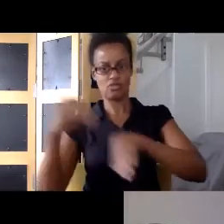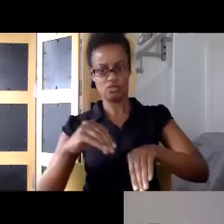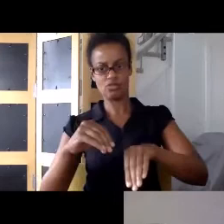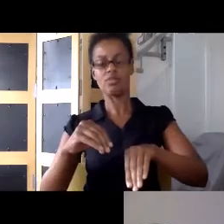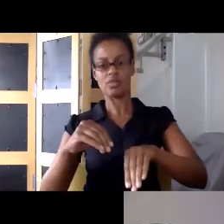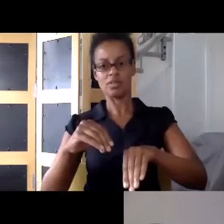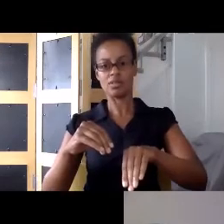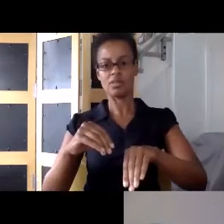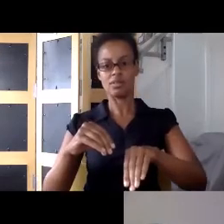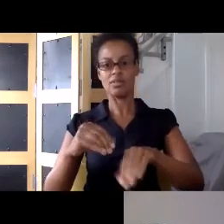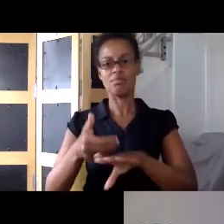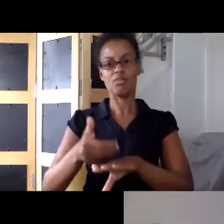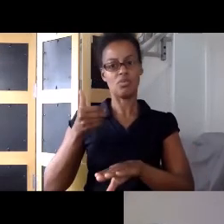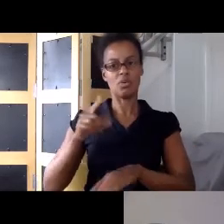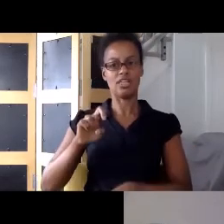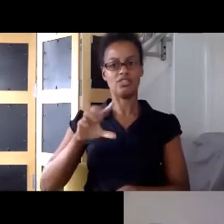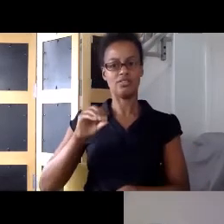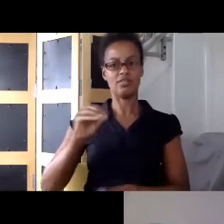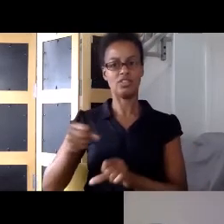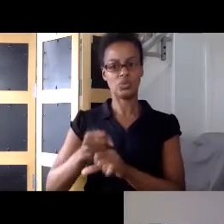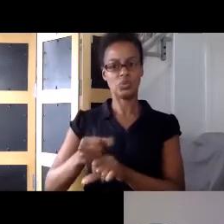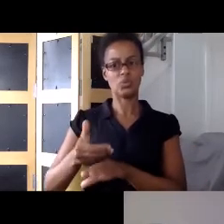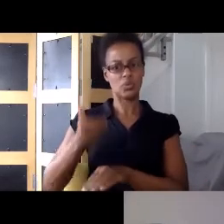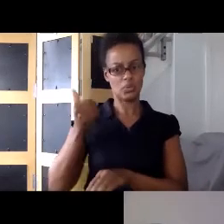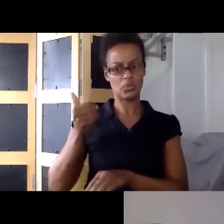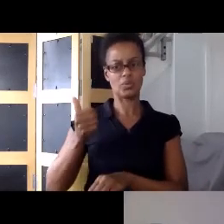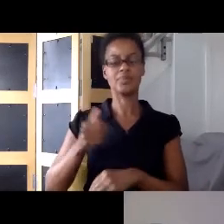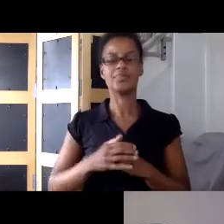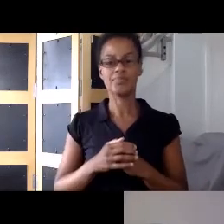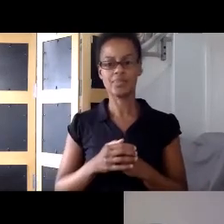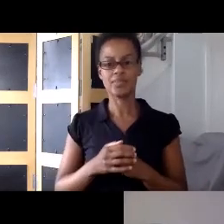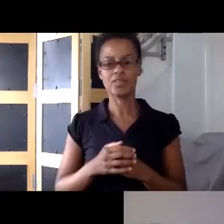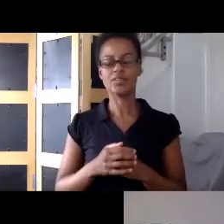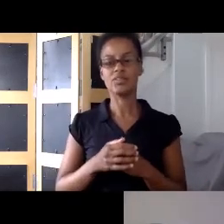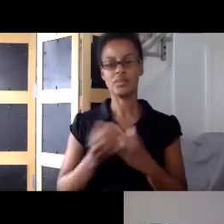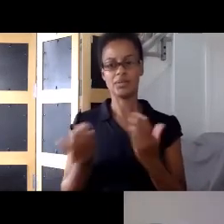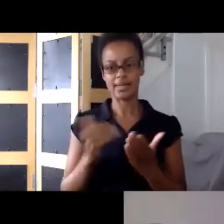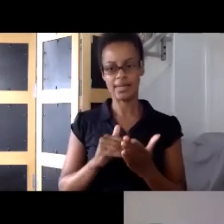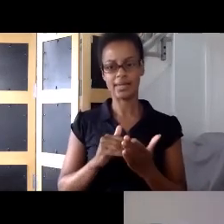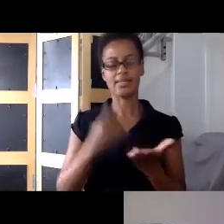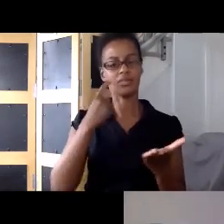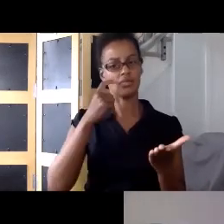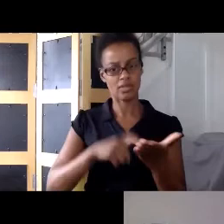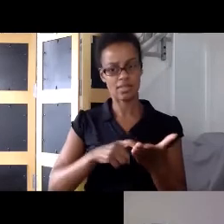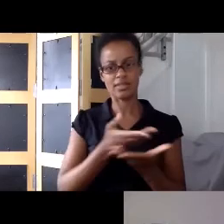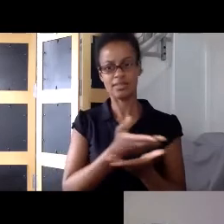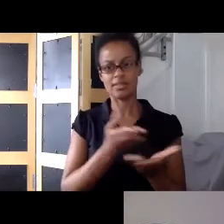with that, we'd like to recognize the Siksika, Kainai, Piikani, and Stoney Nakoda Nations,